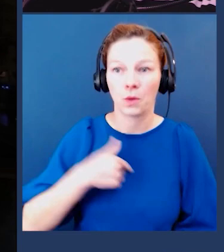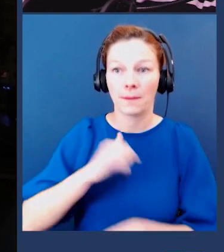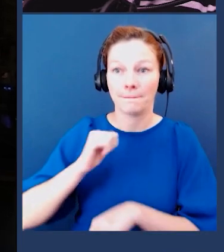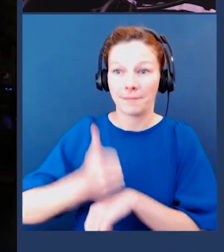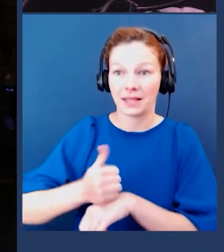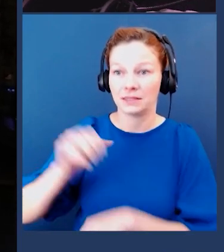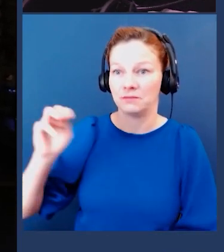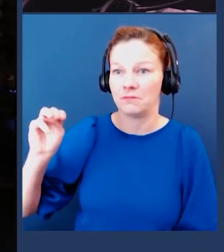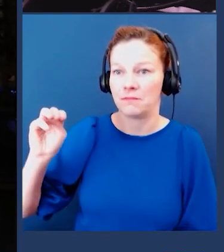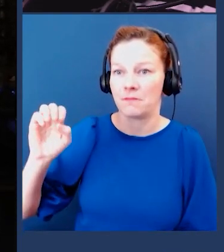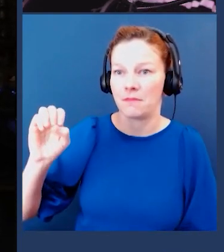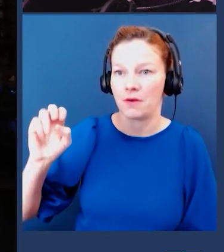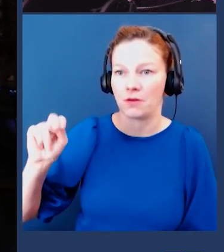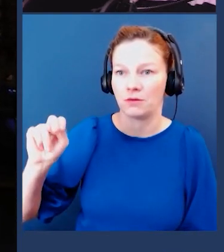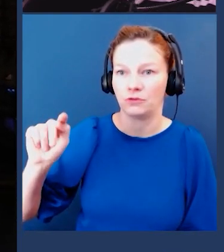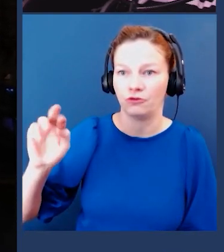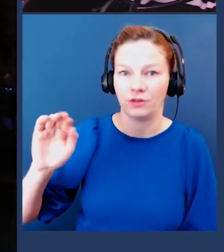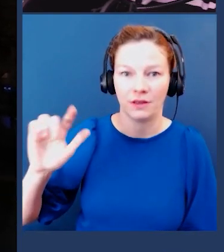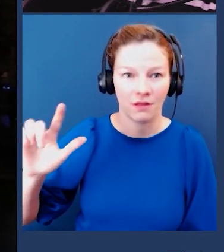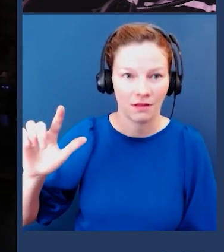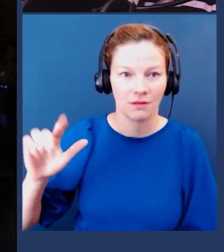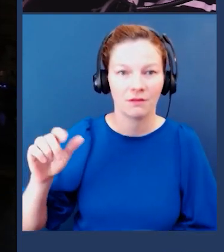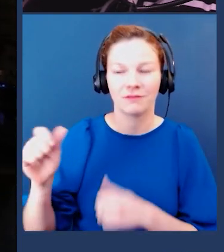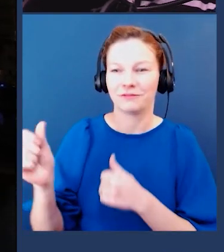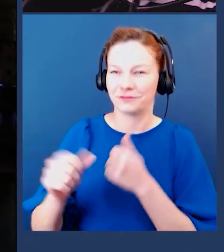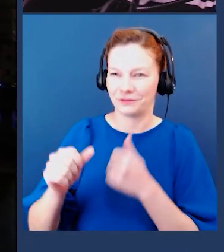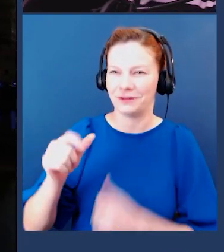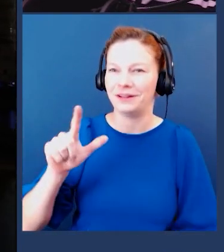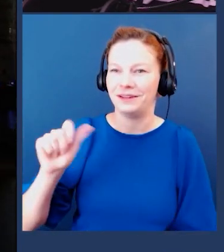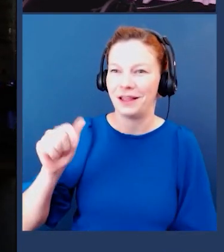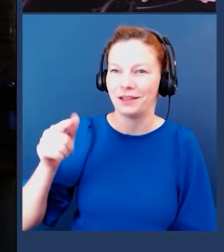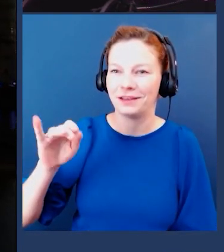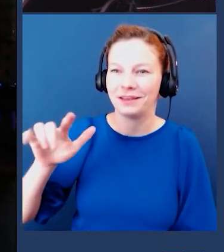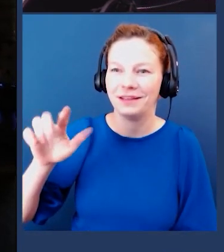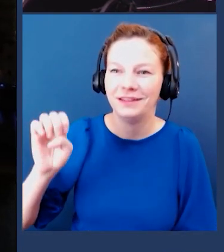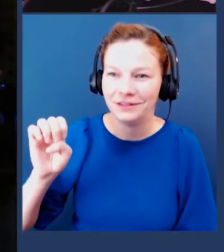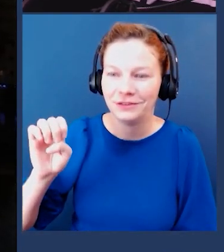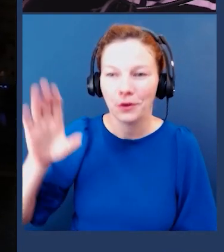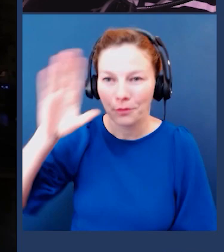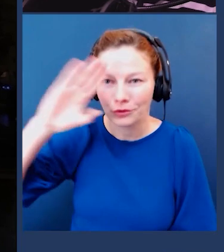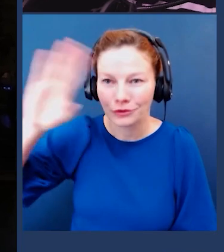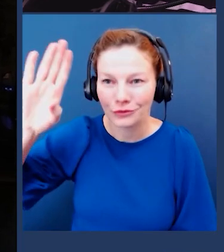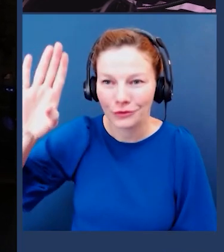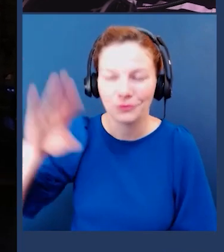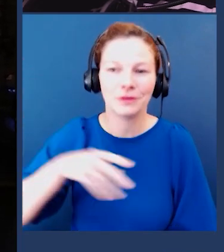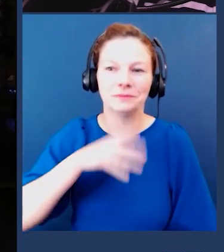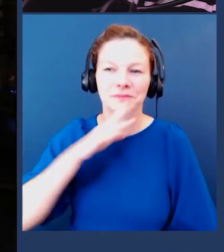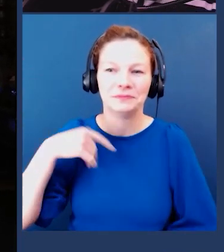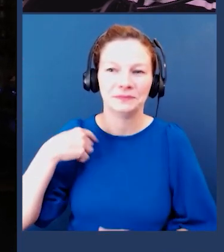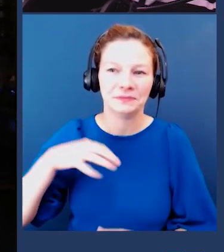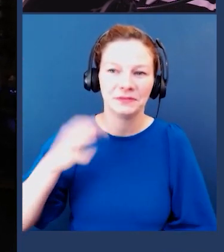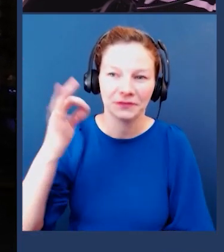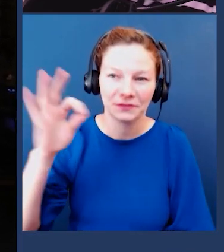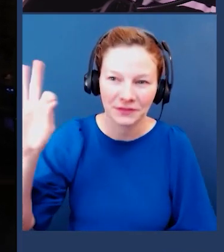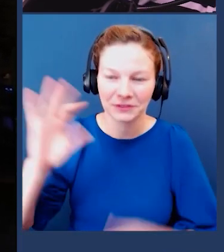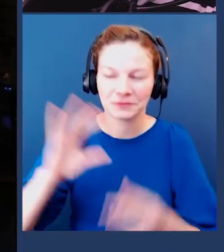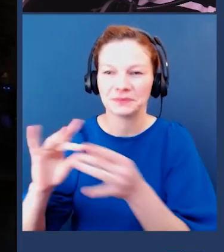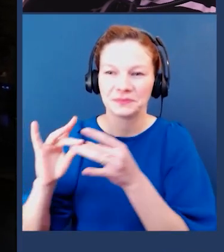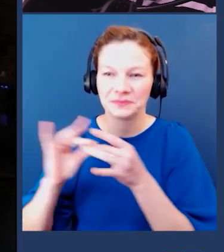Pour tout le monde de la guilde. Bonjour, je vois la personne qui fait le langage des signes, seulement des What's going on? I no, no. She's good.